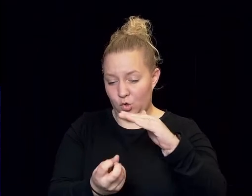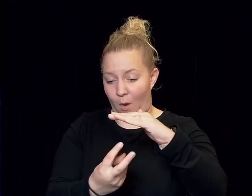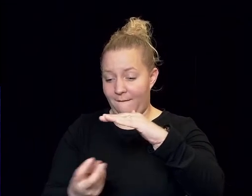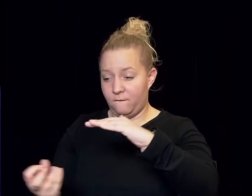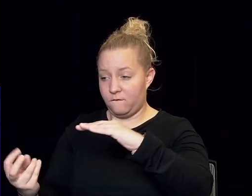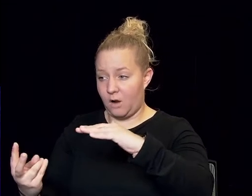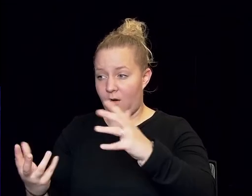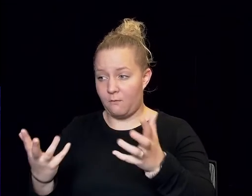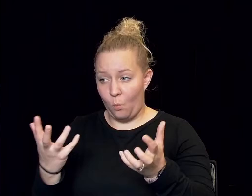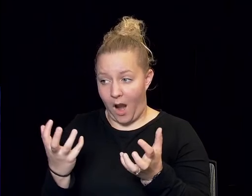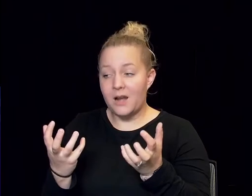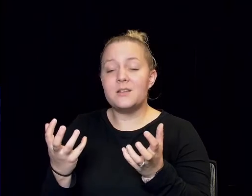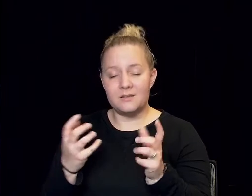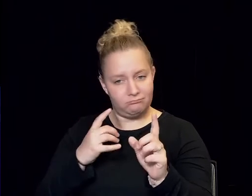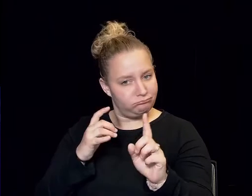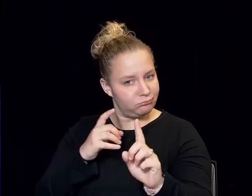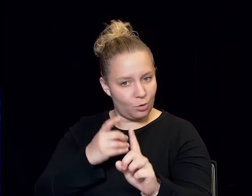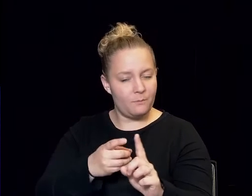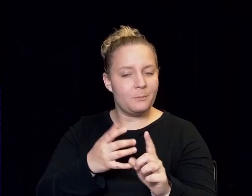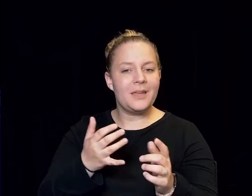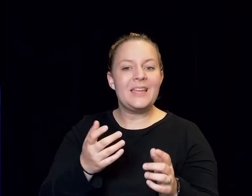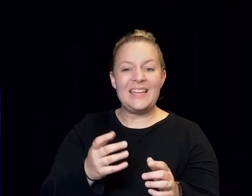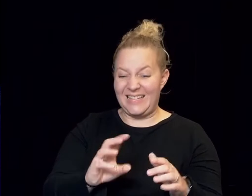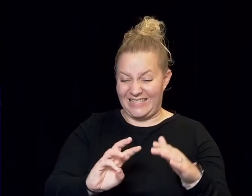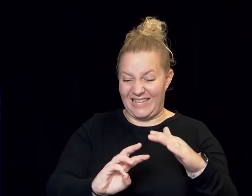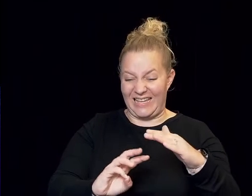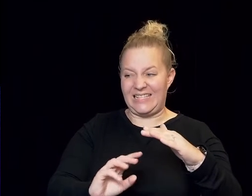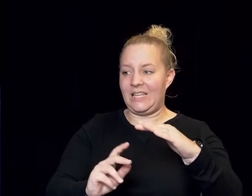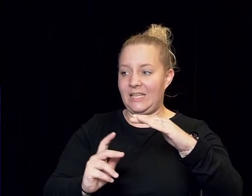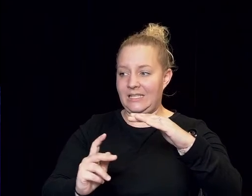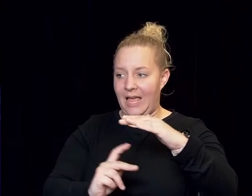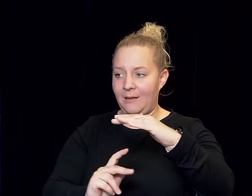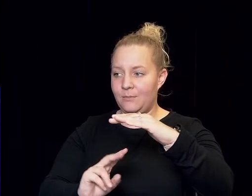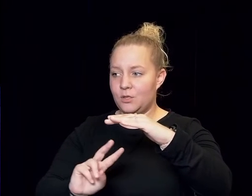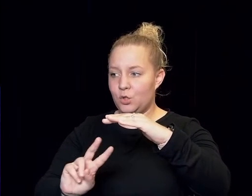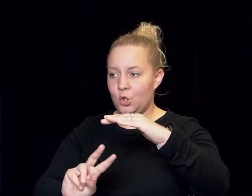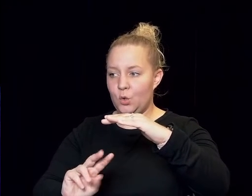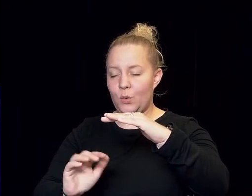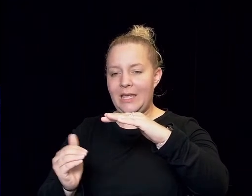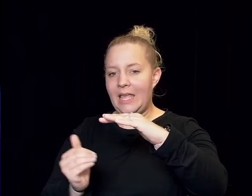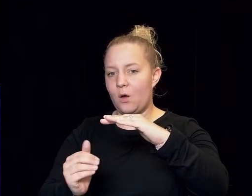to multiply 6 times 2 to get 12. Whatever I do to the denominator you want to do to the numerator.